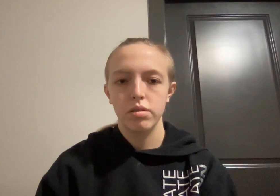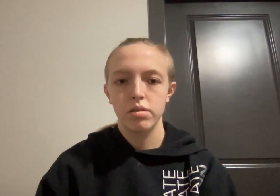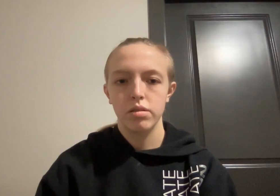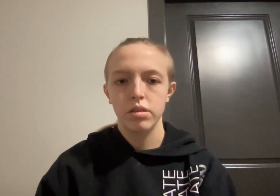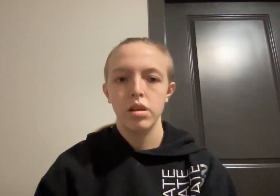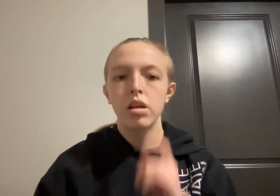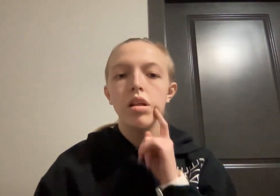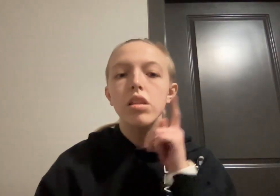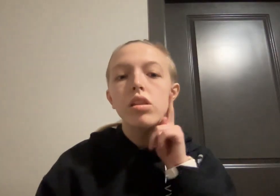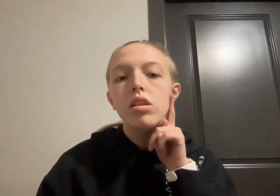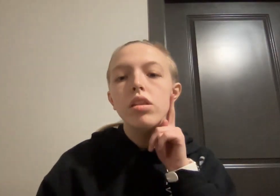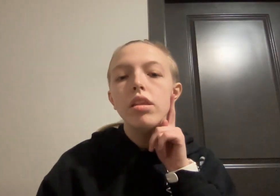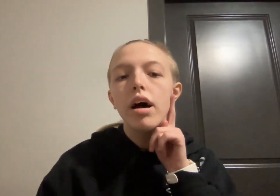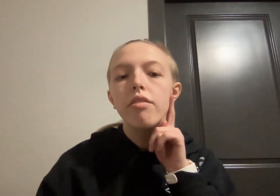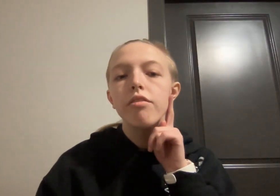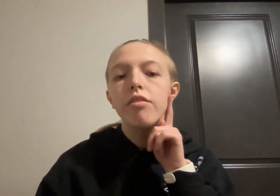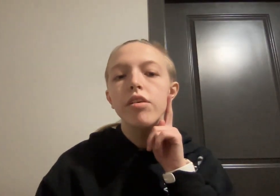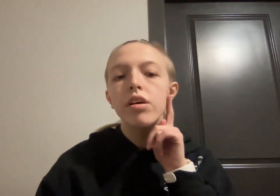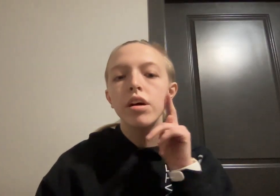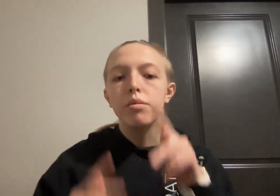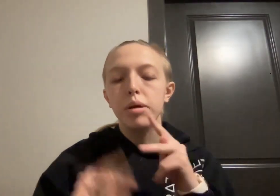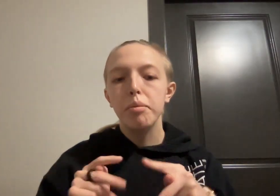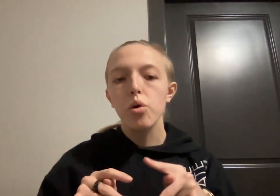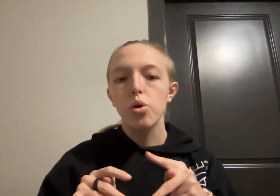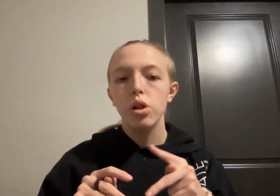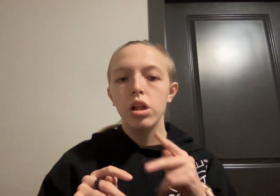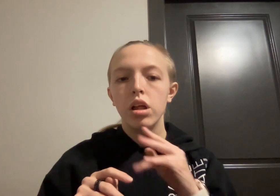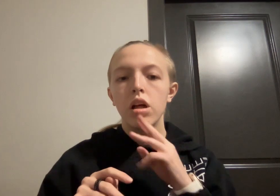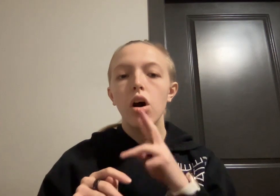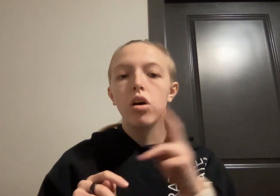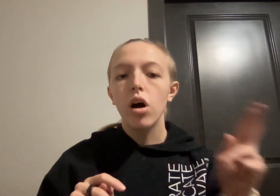Deaf people are all around the world,